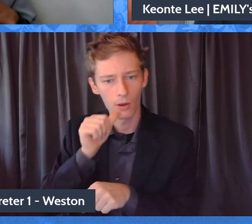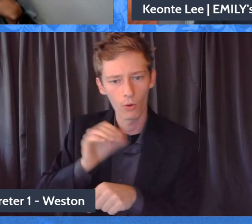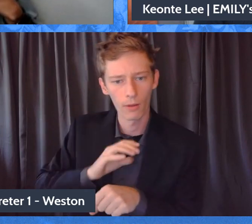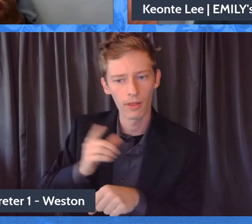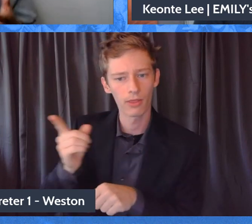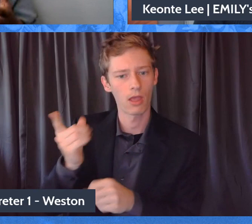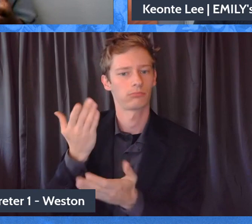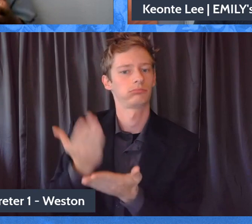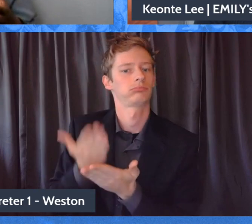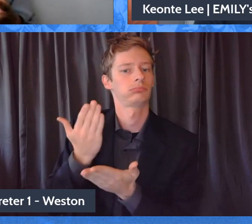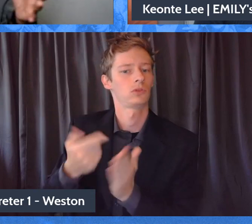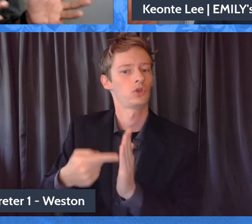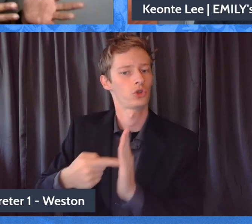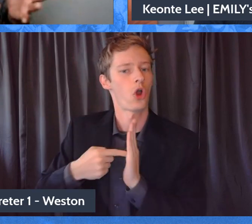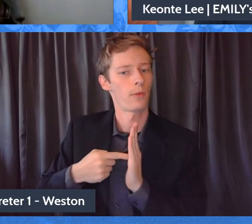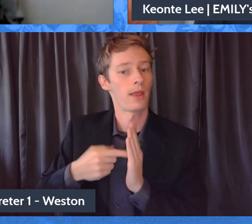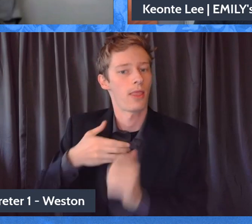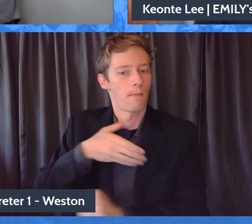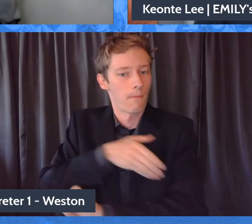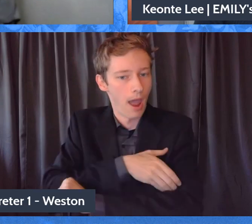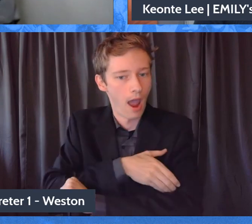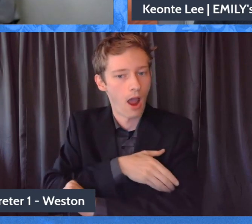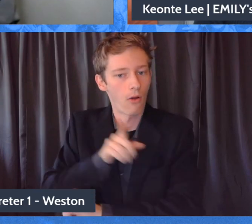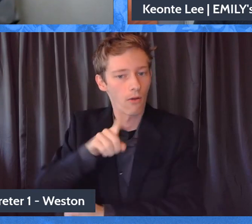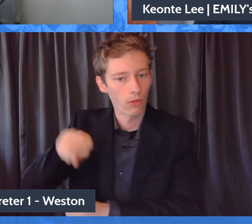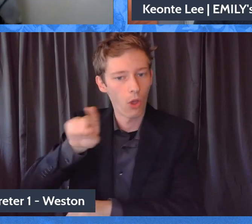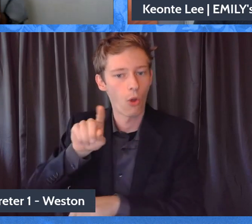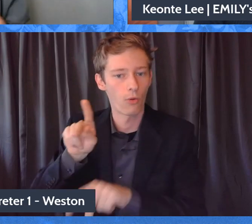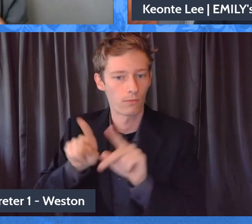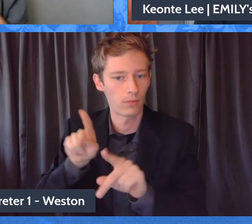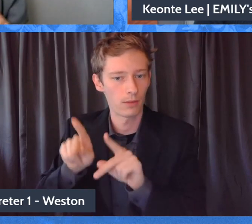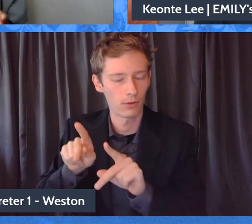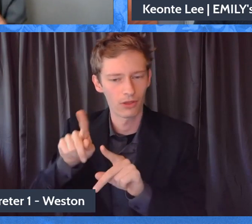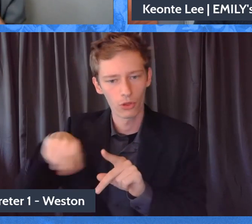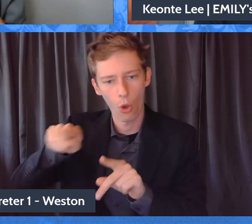and demanding change on those very structures that I learned about in college,